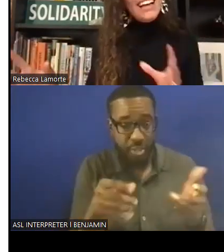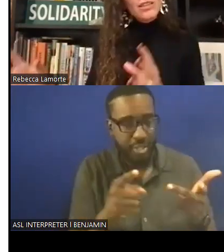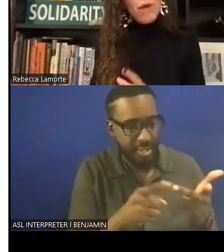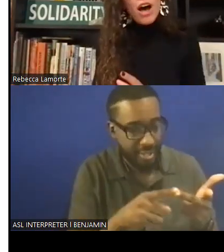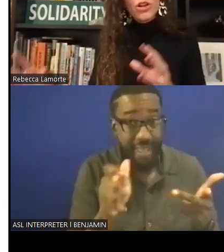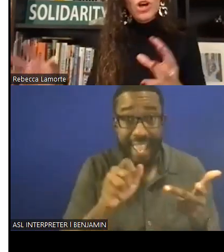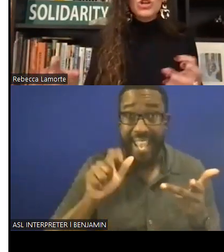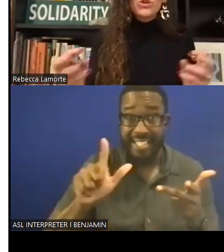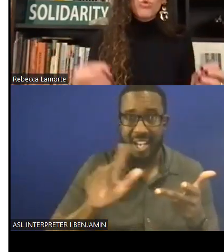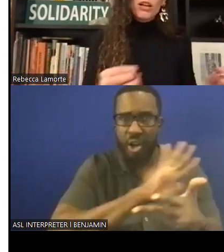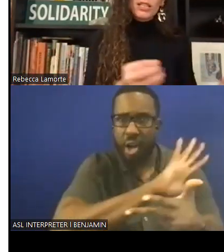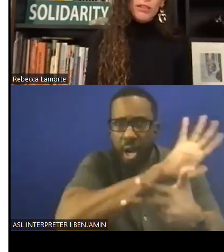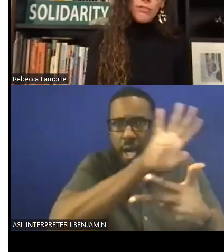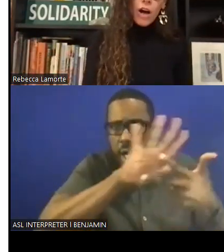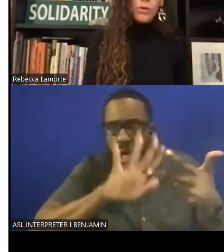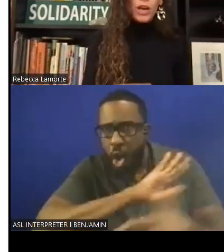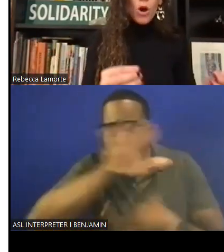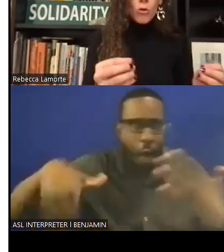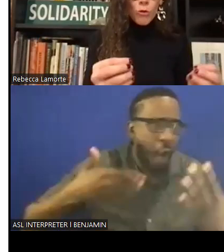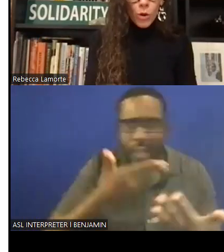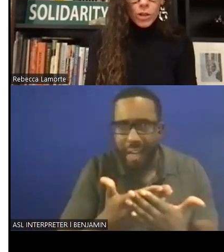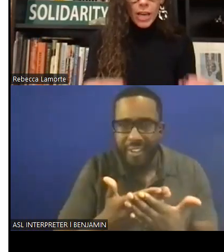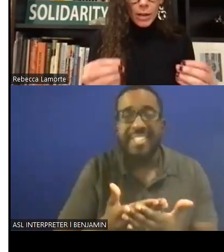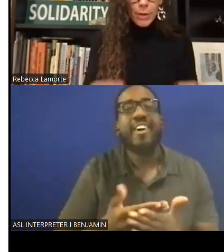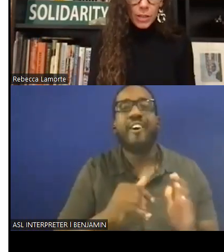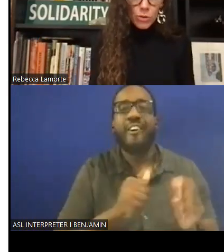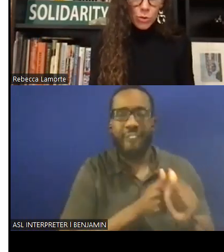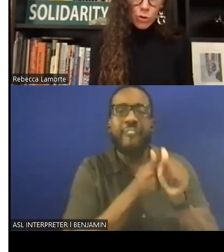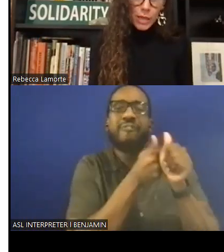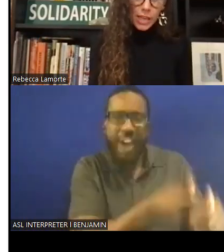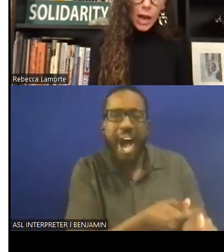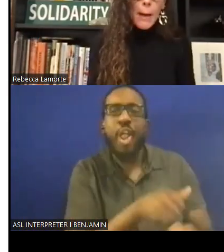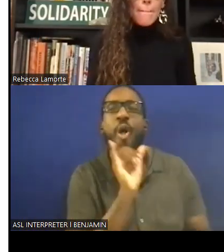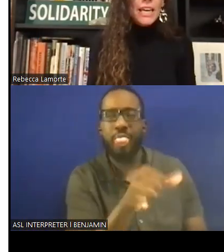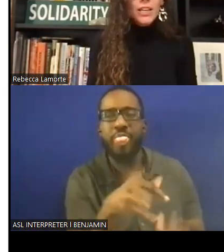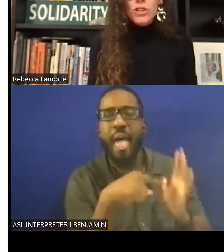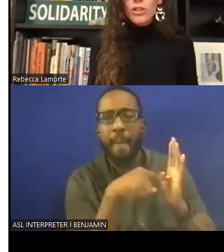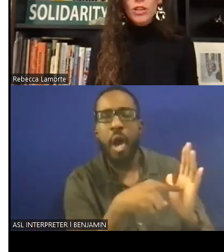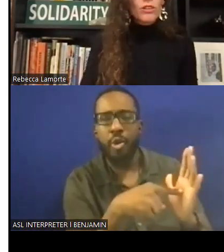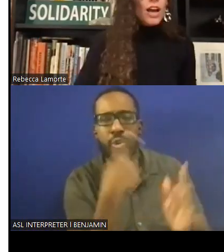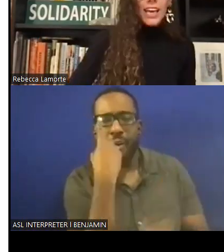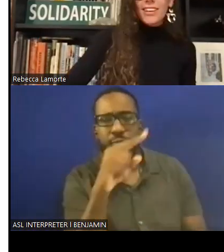That's the model you want to be following for your campaign social media, making sure that you're, again,